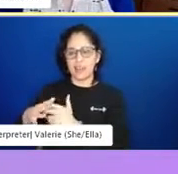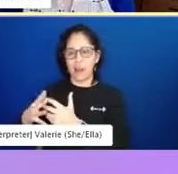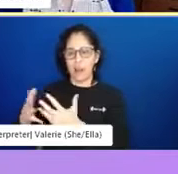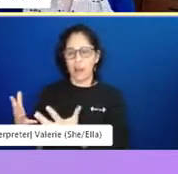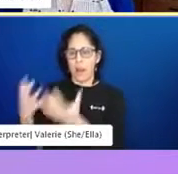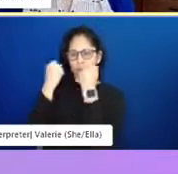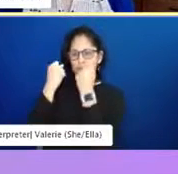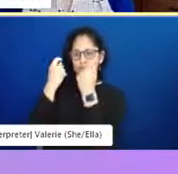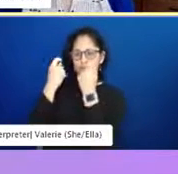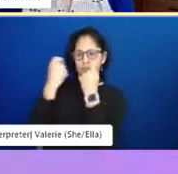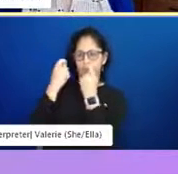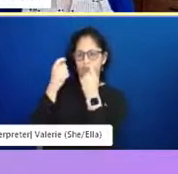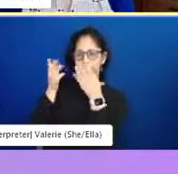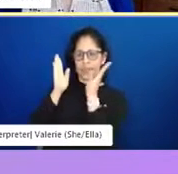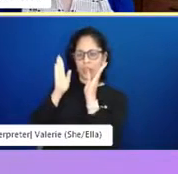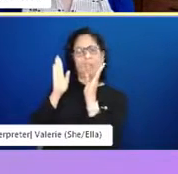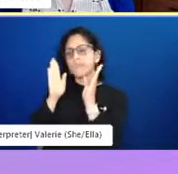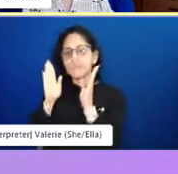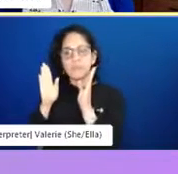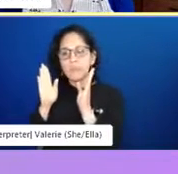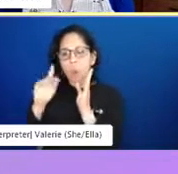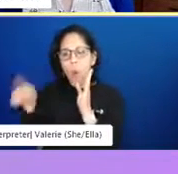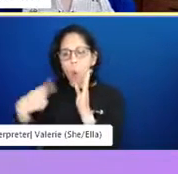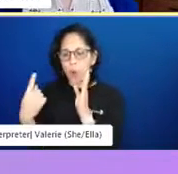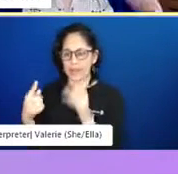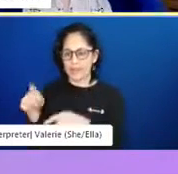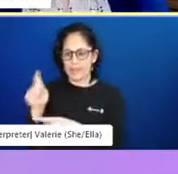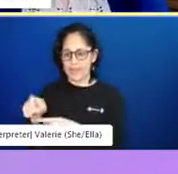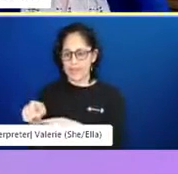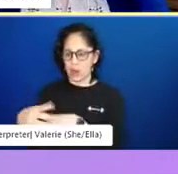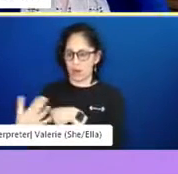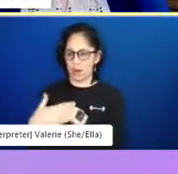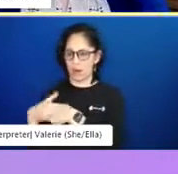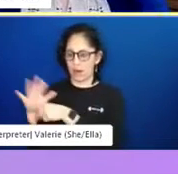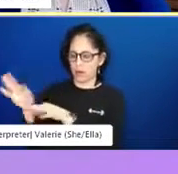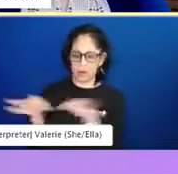only when necessary so if if a good designer gets you to your goal in the least amount of